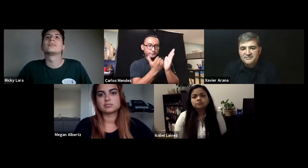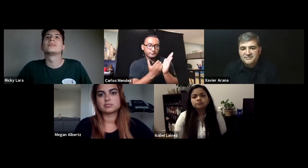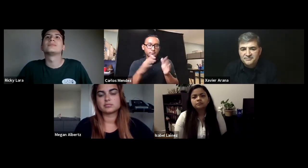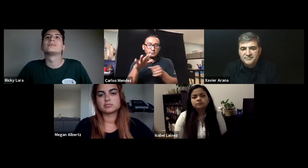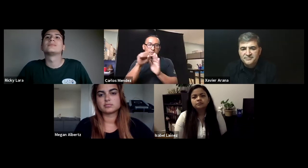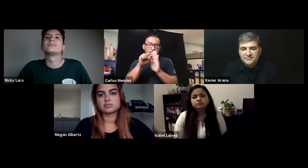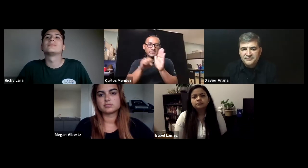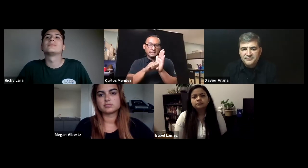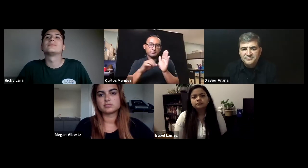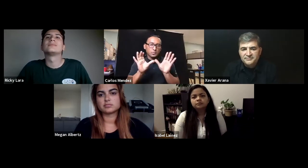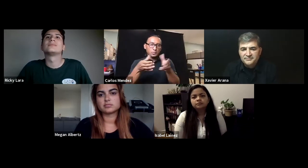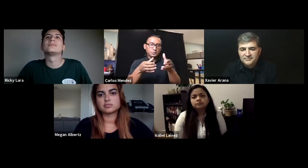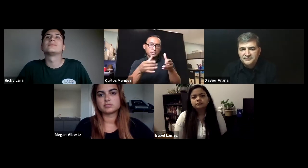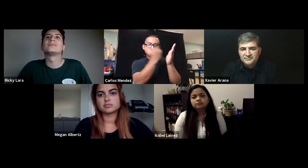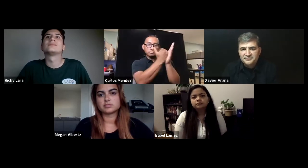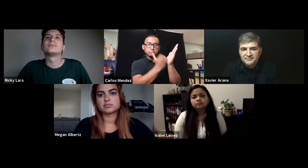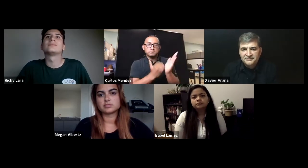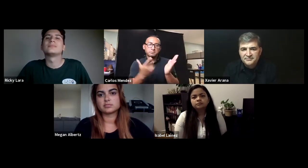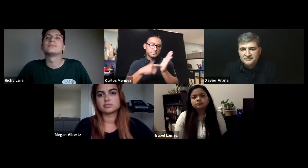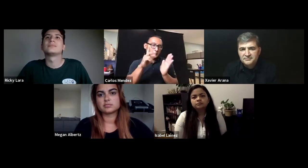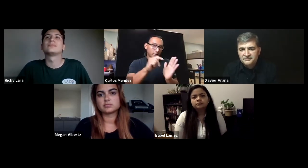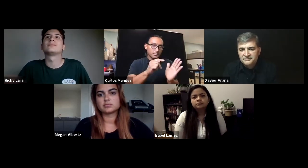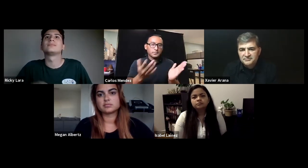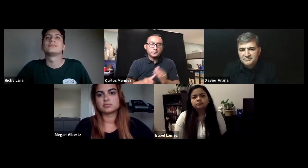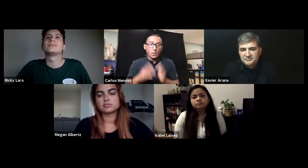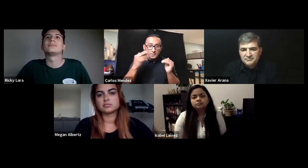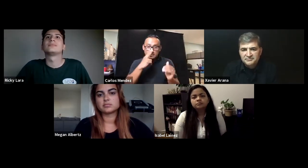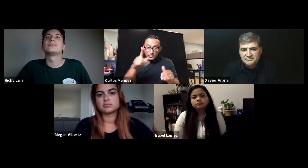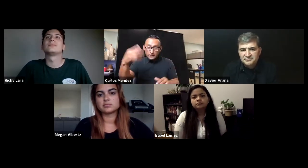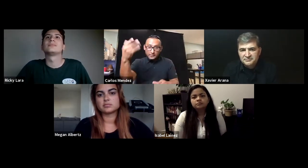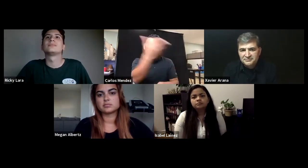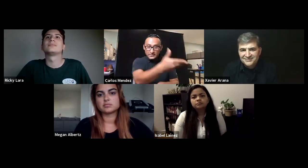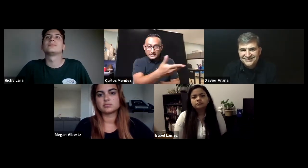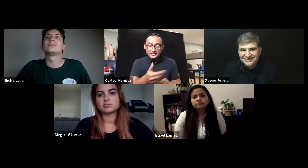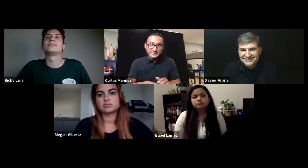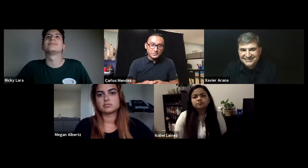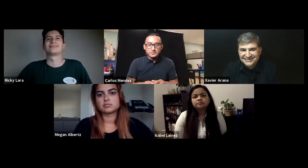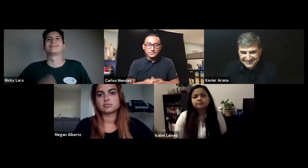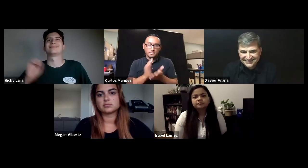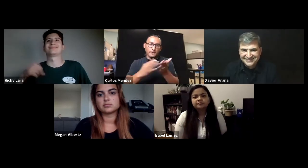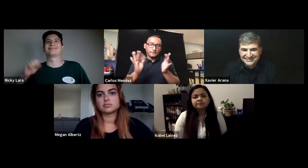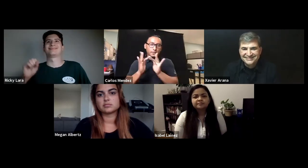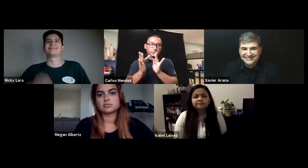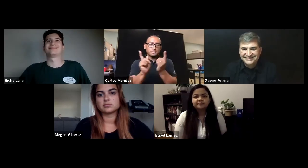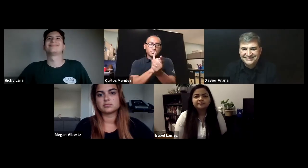and, you know, I have a list of people, different states, and I see...you know, and I've seen them,